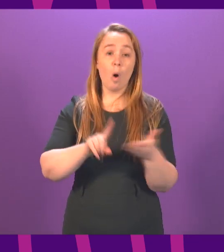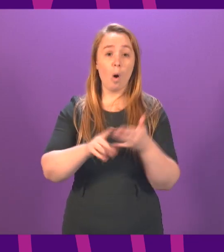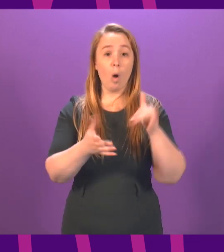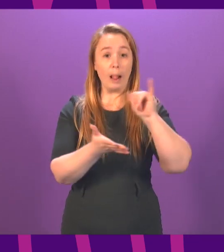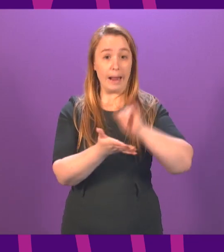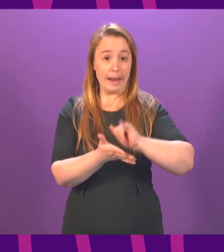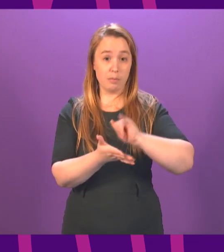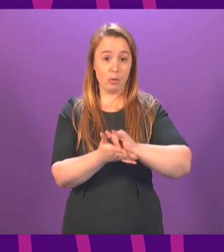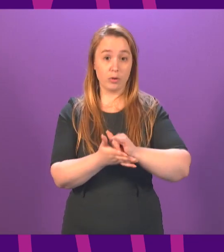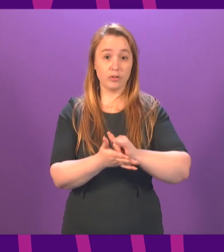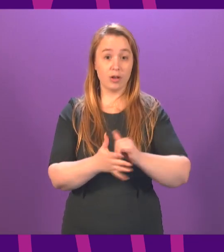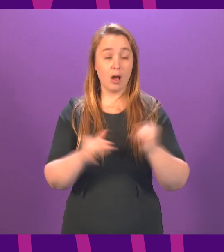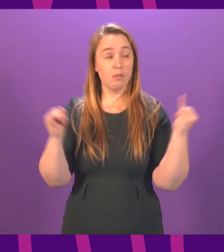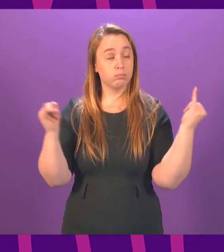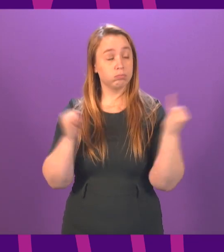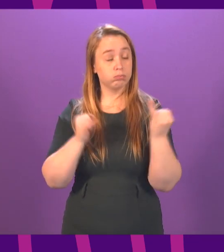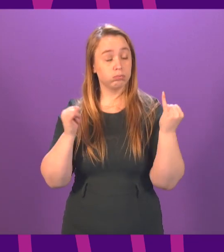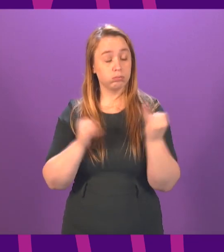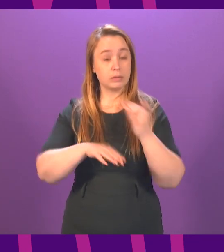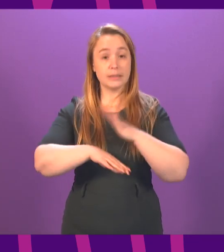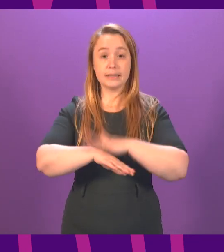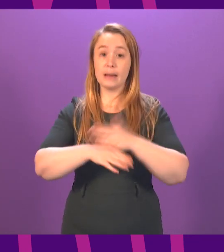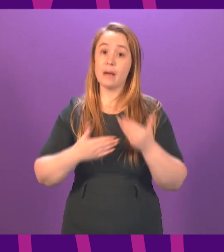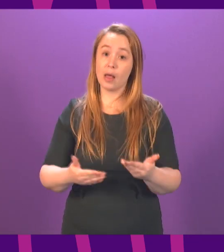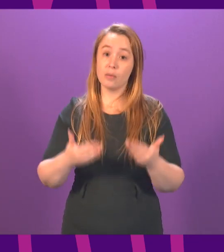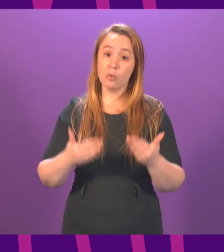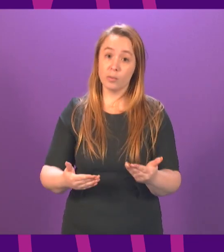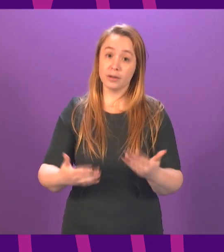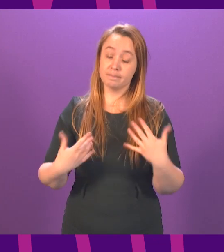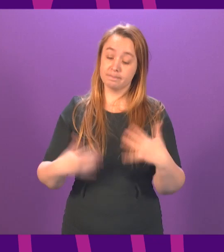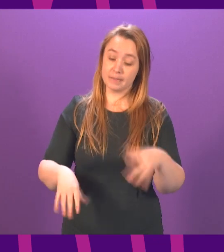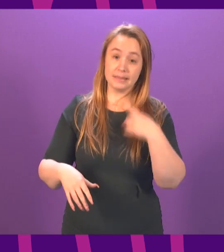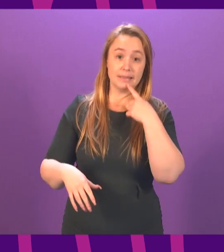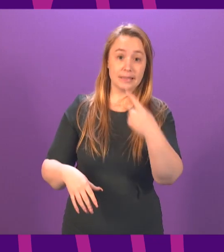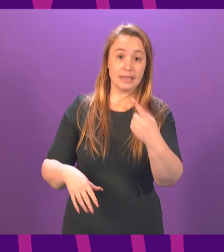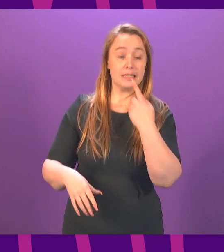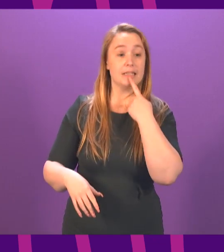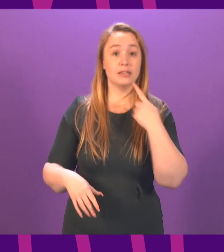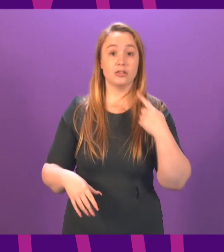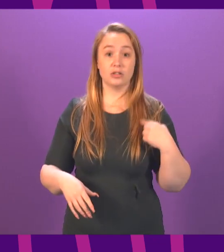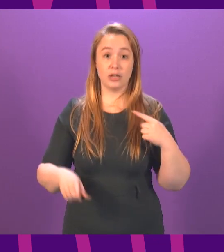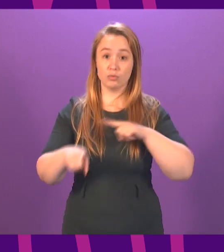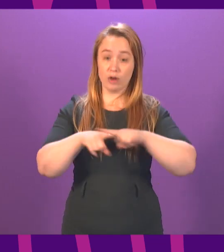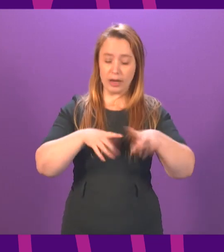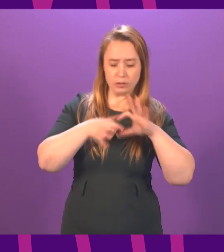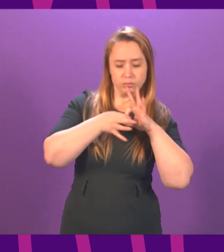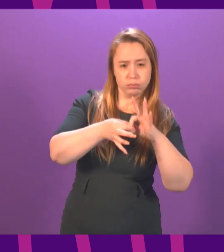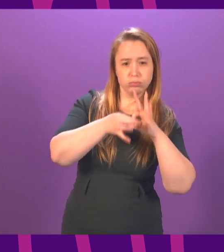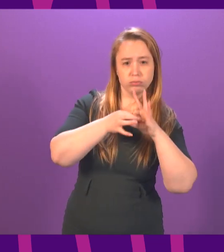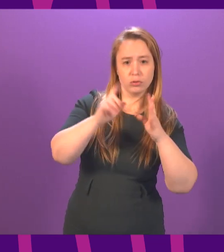generally, is having a torrid time. I said yesterday that we are specifically seeking to work with the United Kingdom Government so that, collectively,